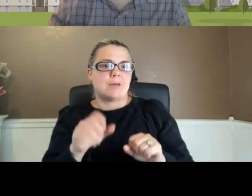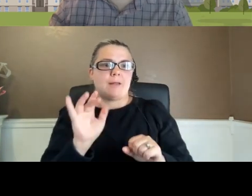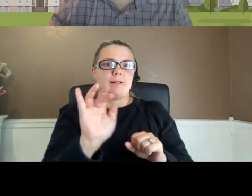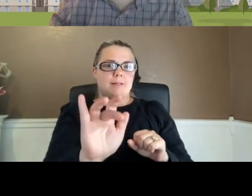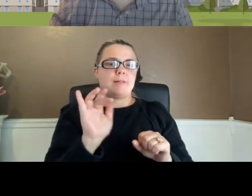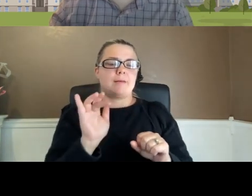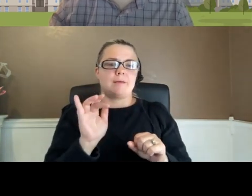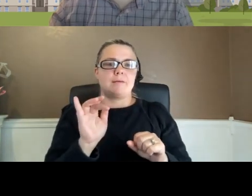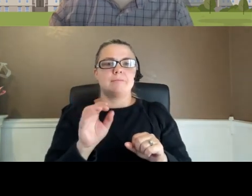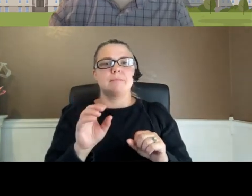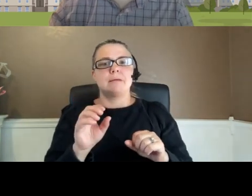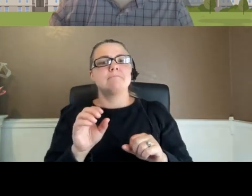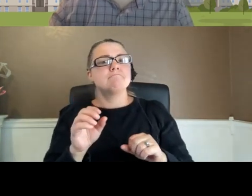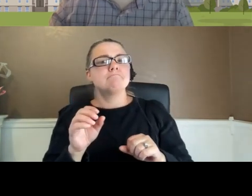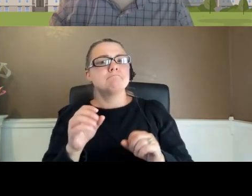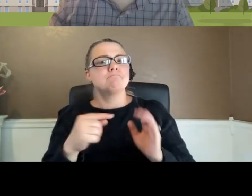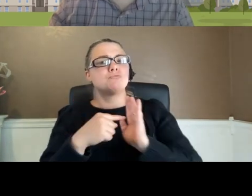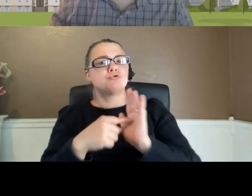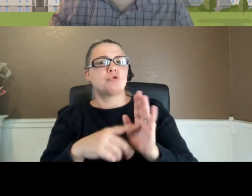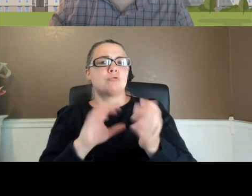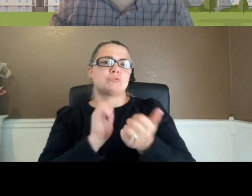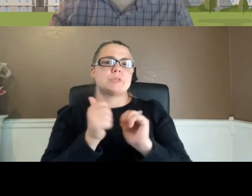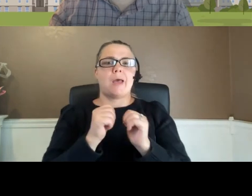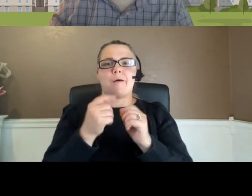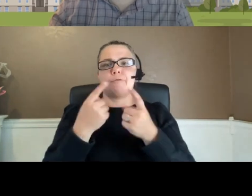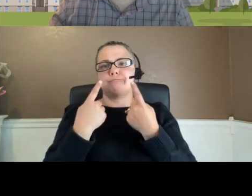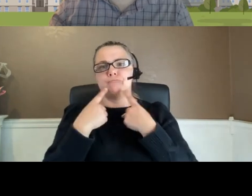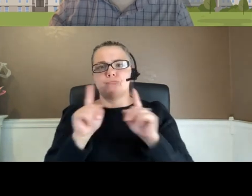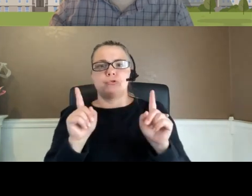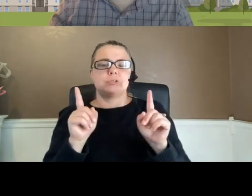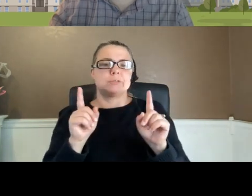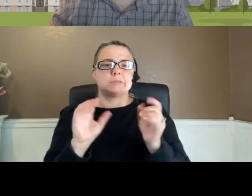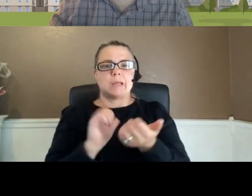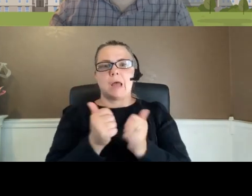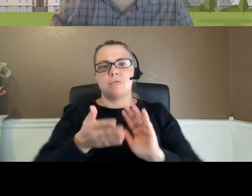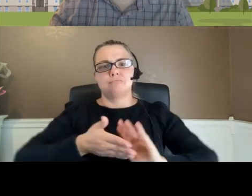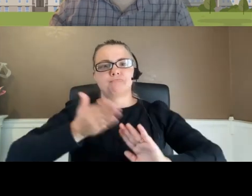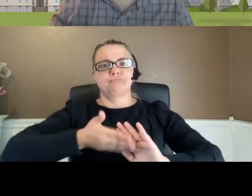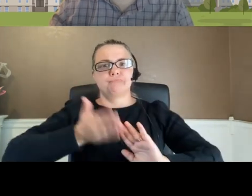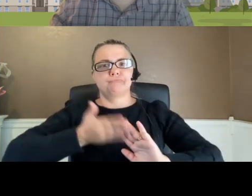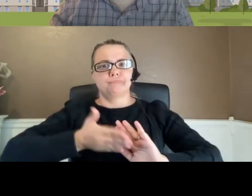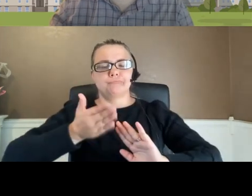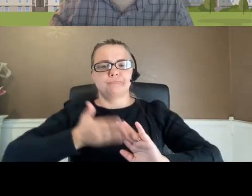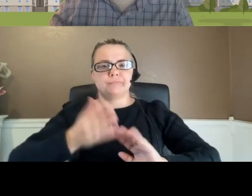an idea of how I can use one really useful tool in Developer Tools, this Inspector, to get an idea.